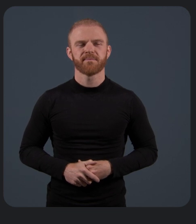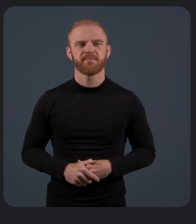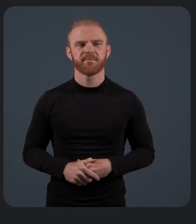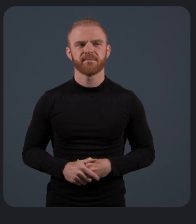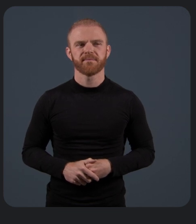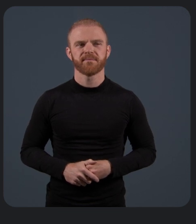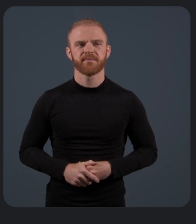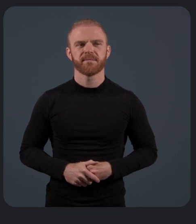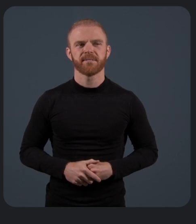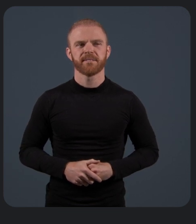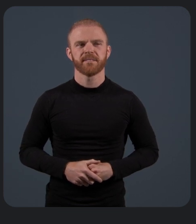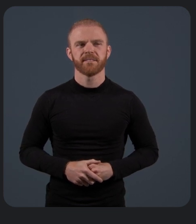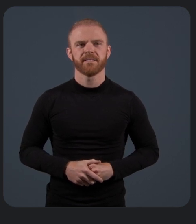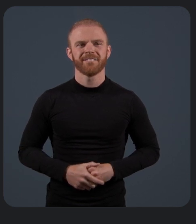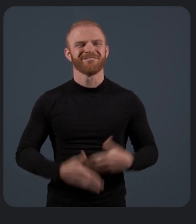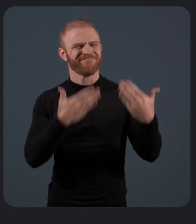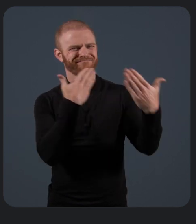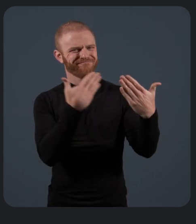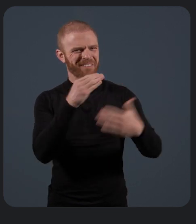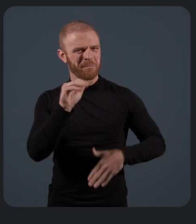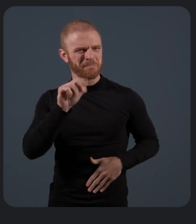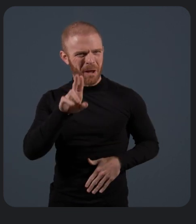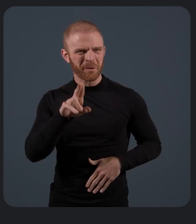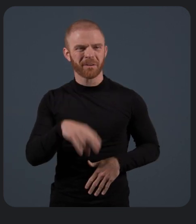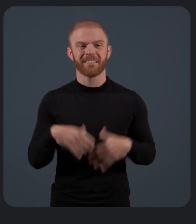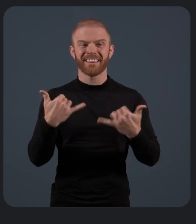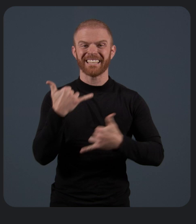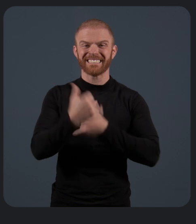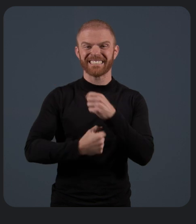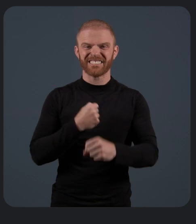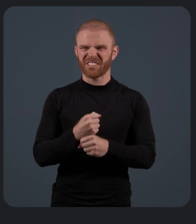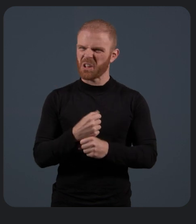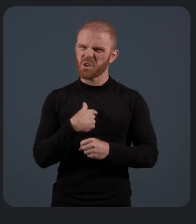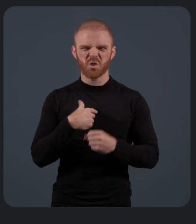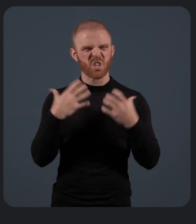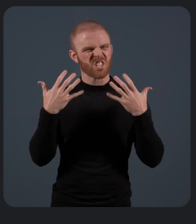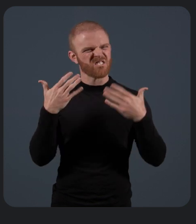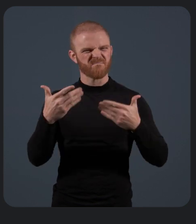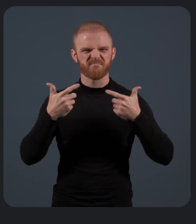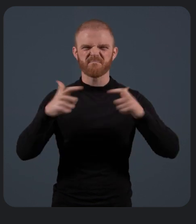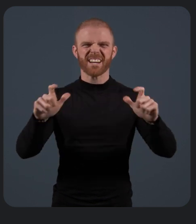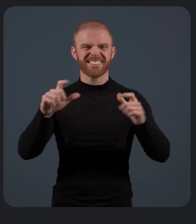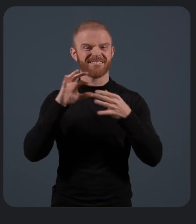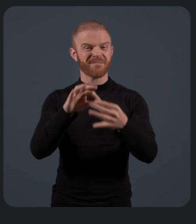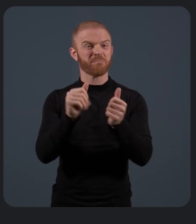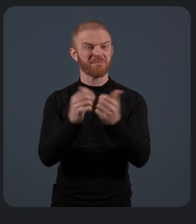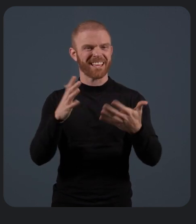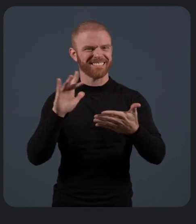Hey. Thanks, Maru. This year, we are going big on large screens and tablets.